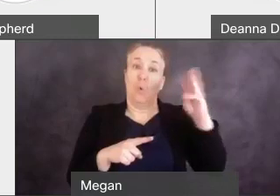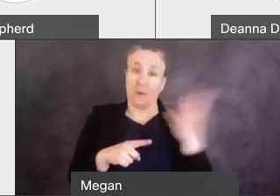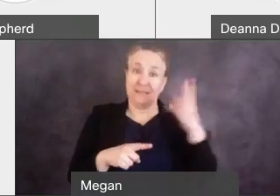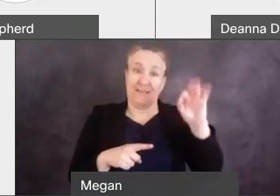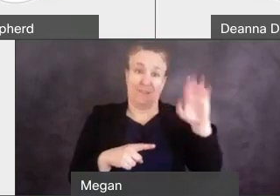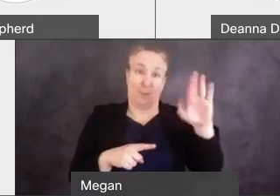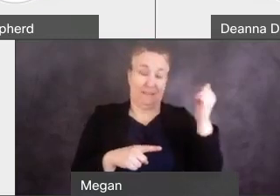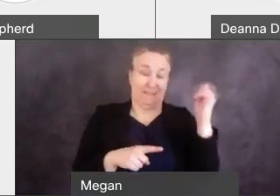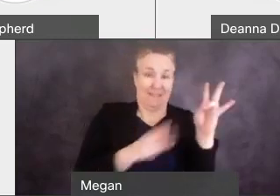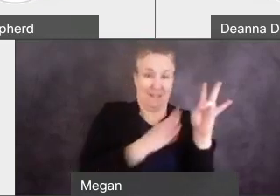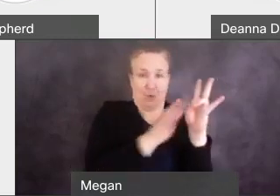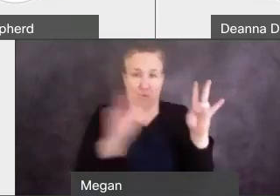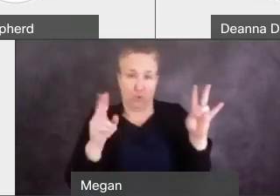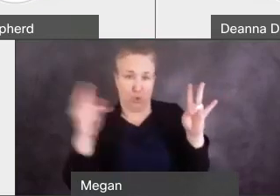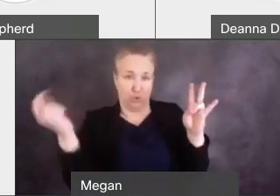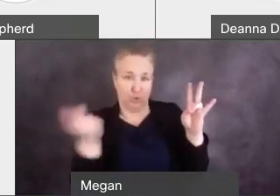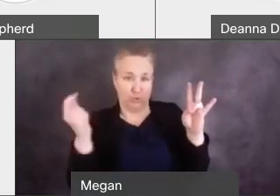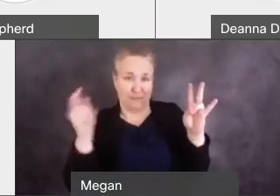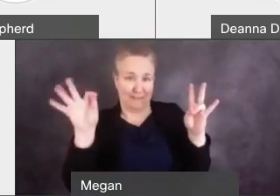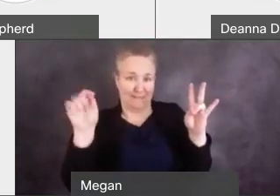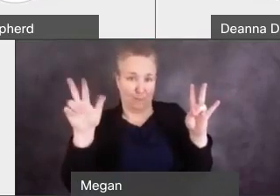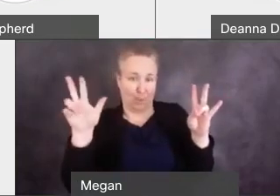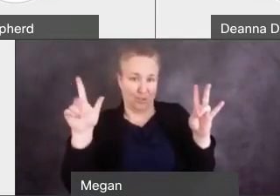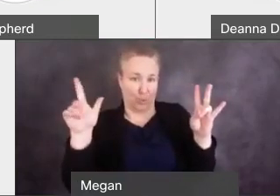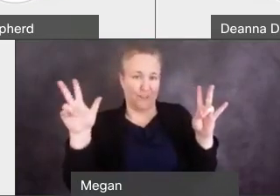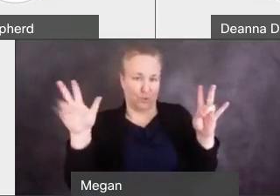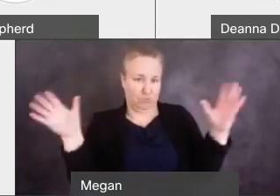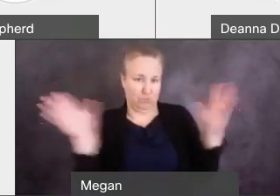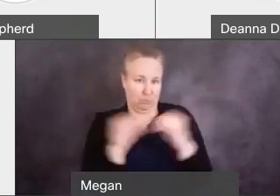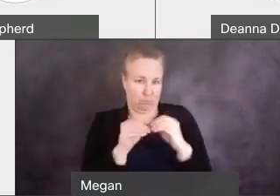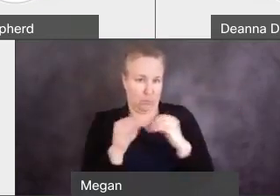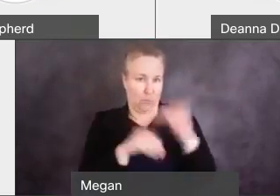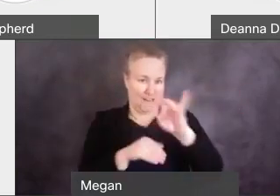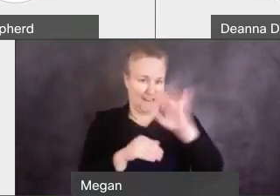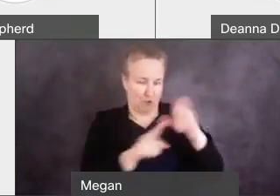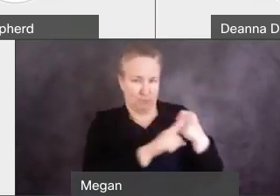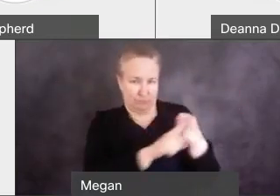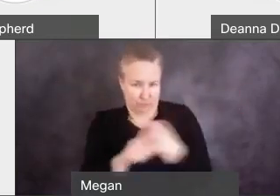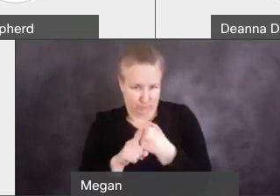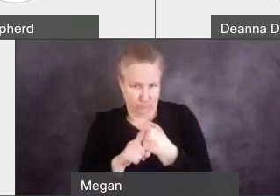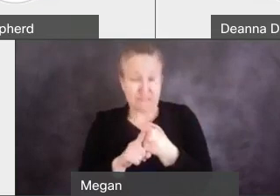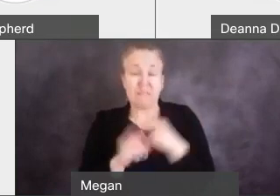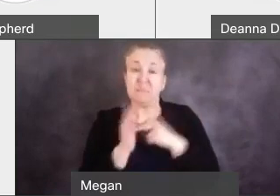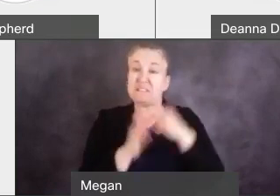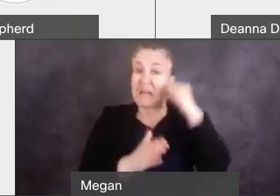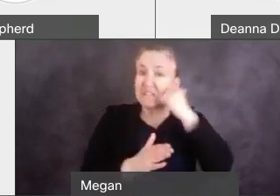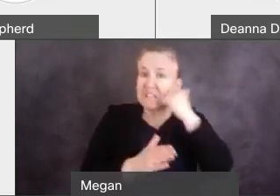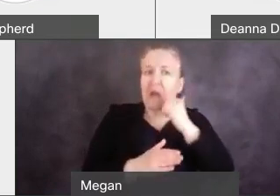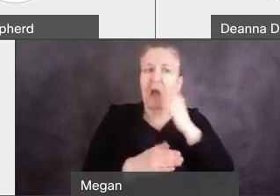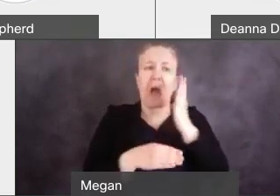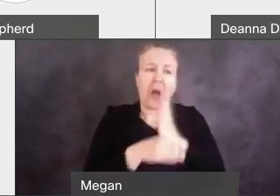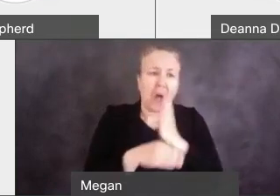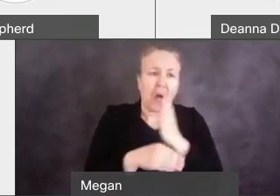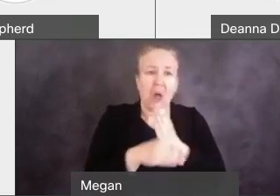through Tuesday, February the 23rd. This is a daily average of 119.6 cases